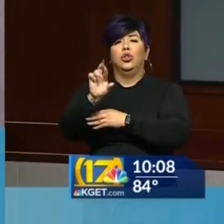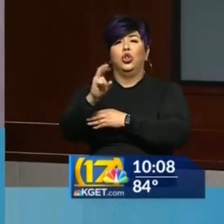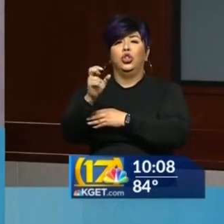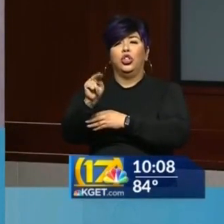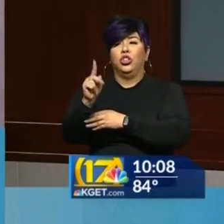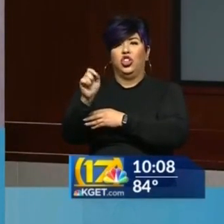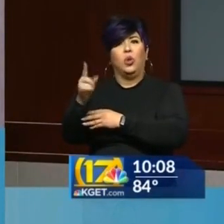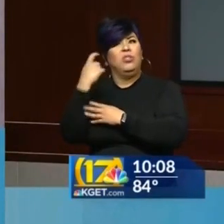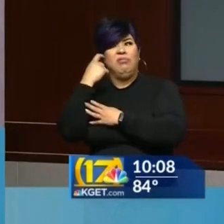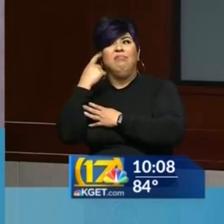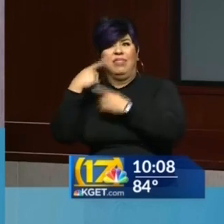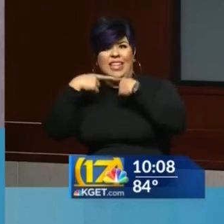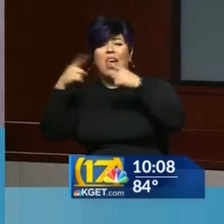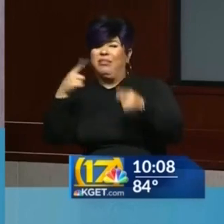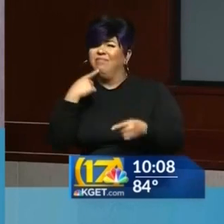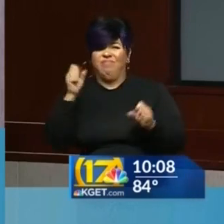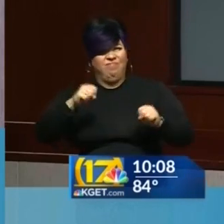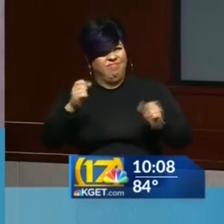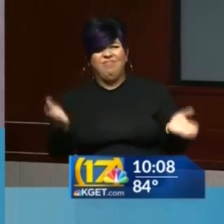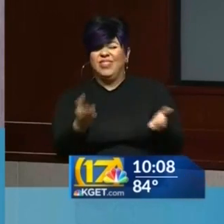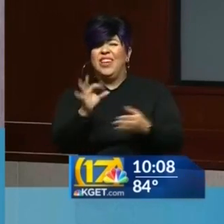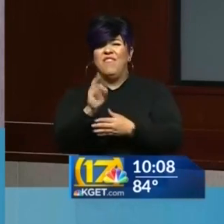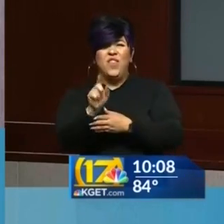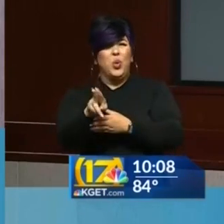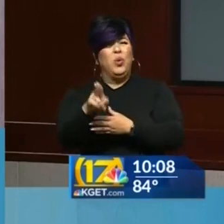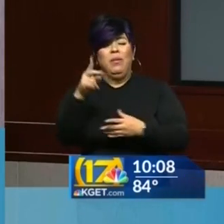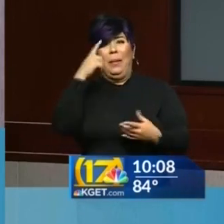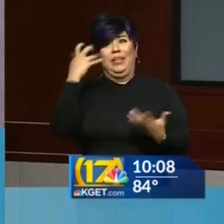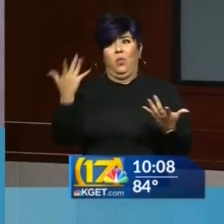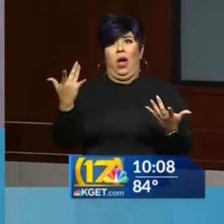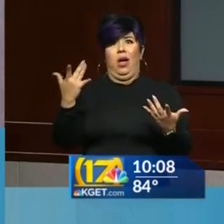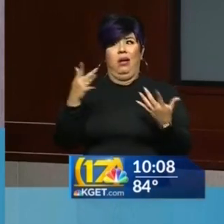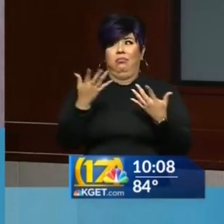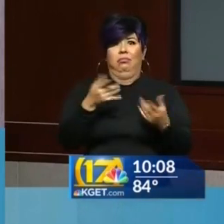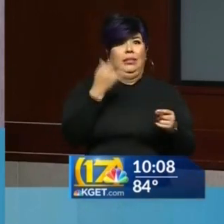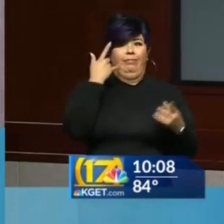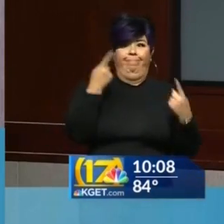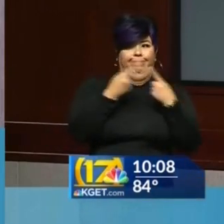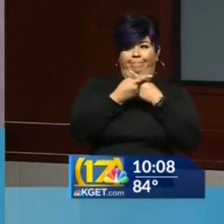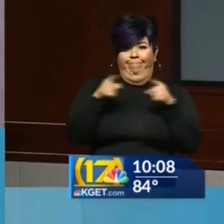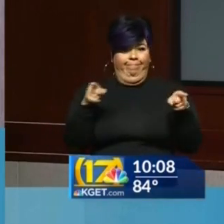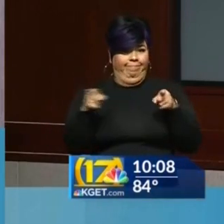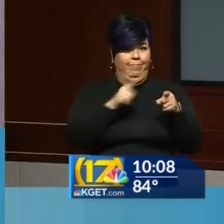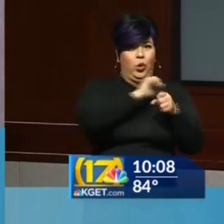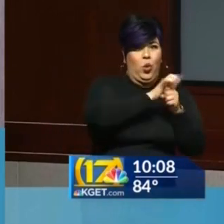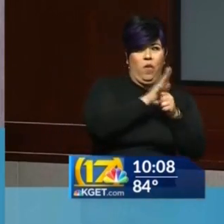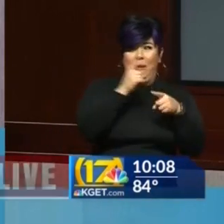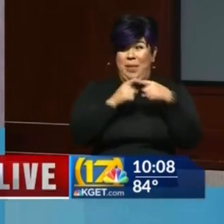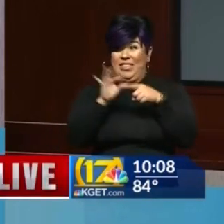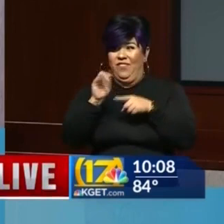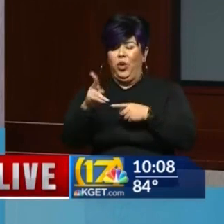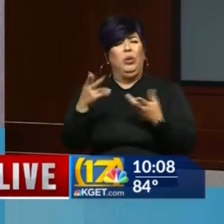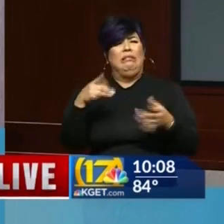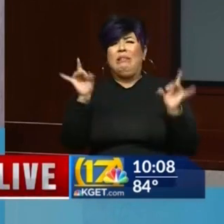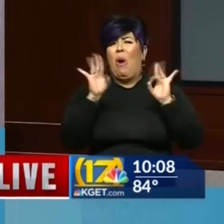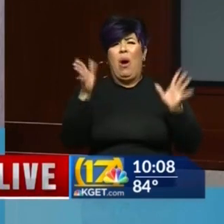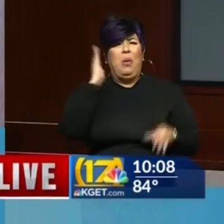WHEN THE SURGEON GENERAL VISITED OUR AREA, HE STATED THAT THIS IS THE MOST IMPORTANT FLU SEASON OF OUR BECAUSE OF THE COVID-19.